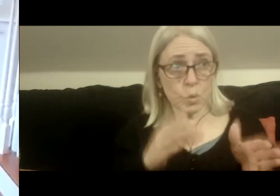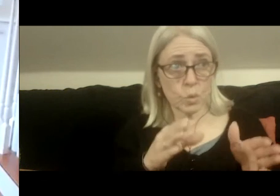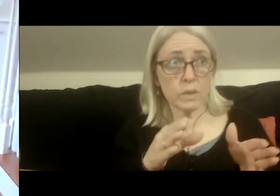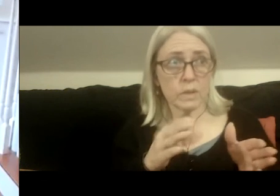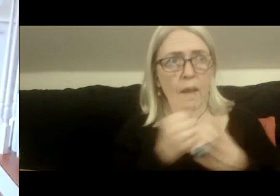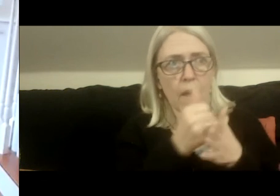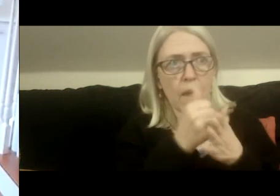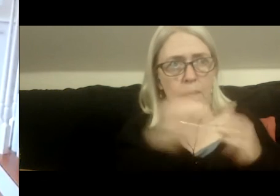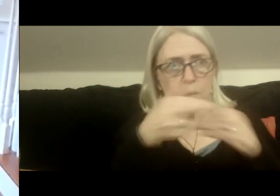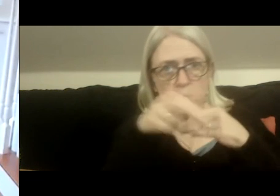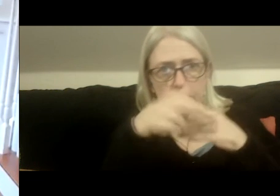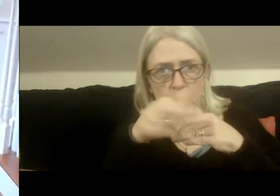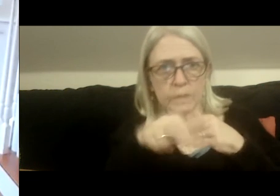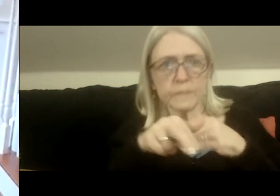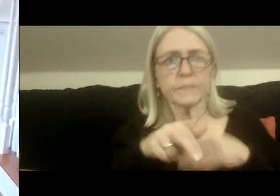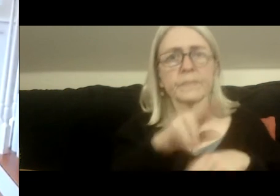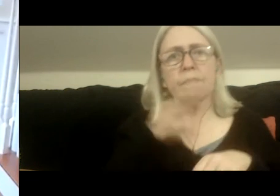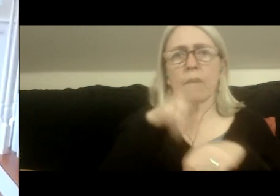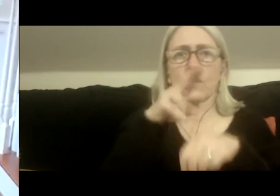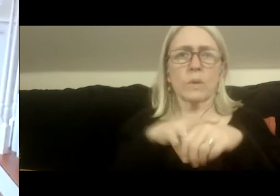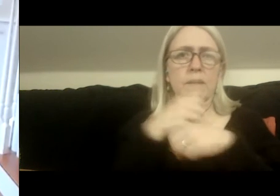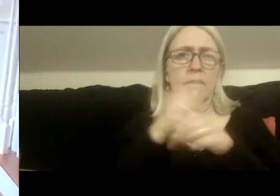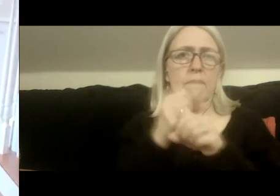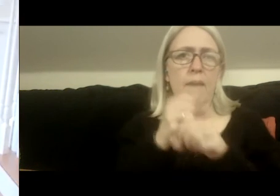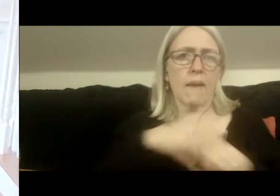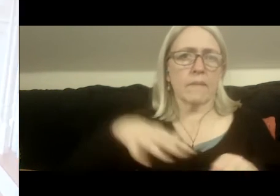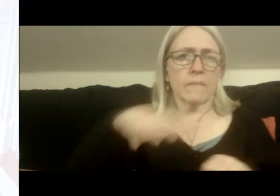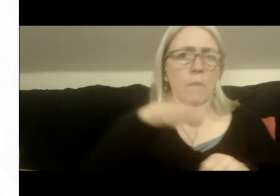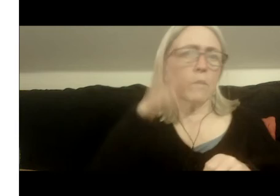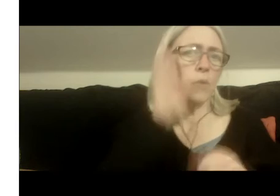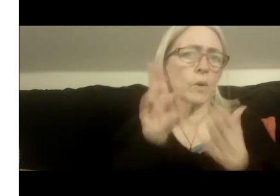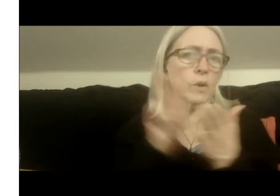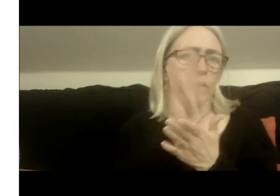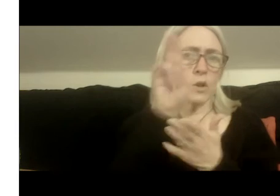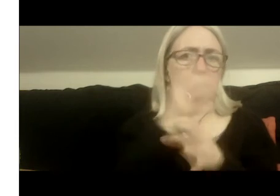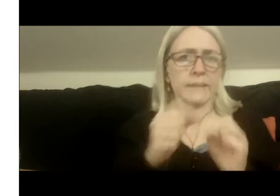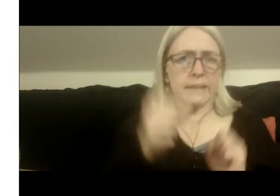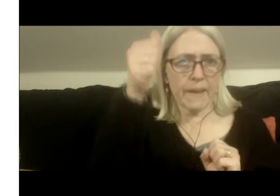which included members from University Human Resources and the Workday Program Team.